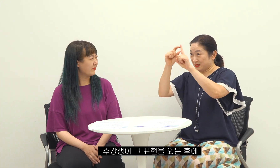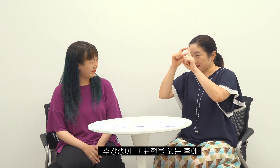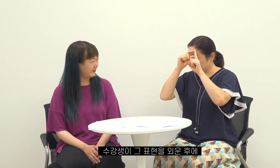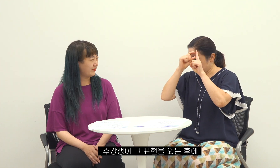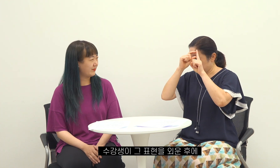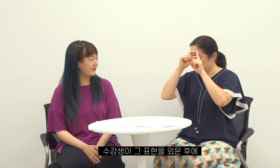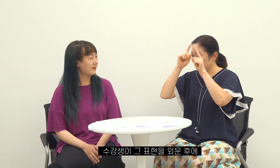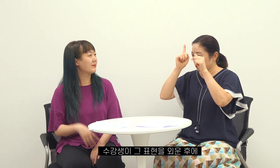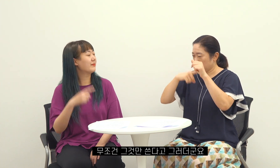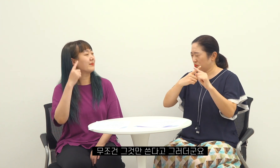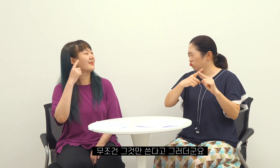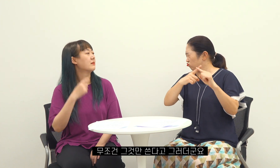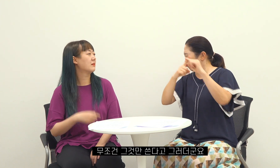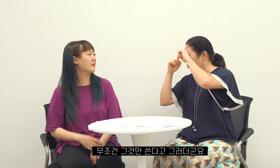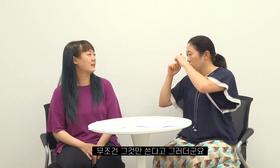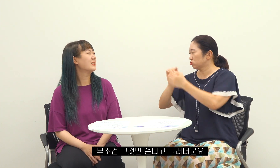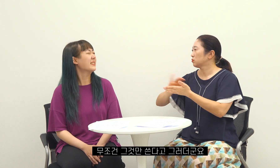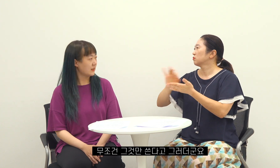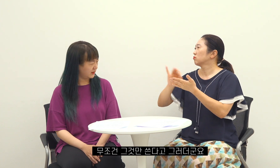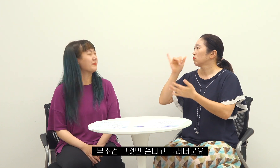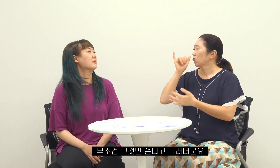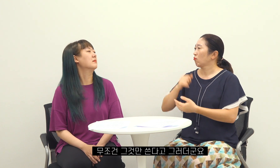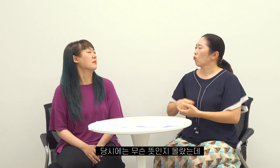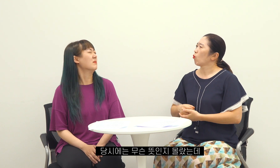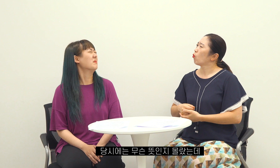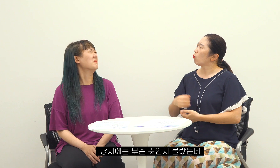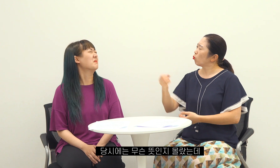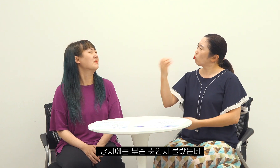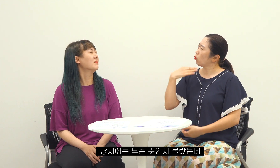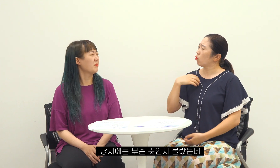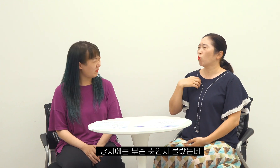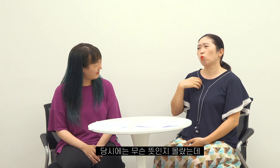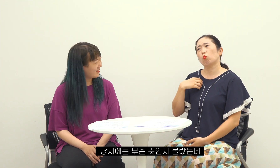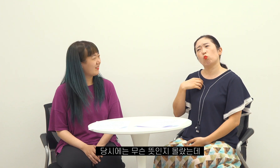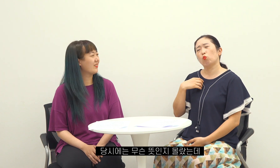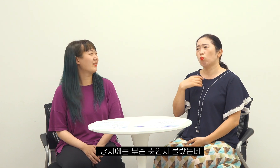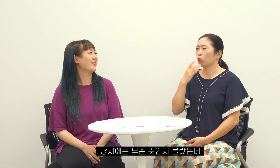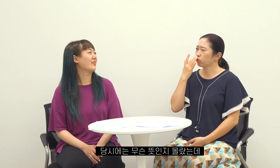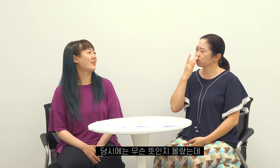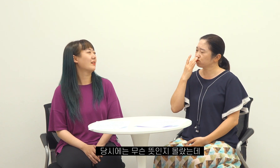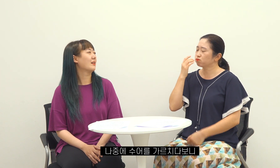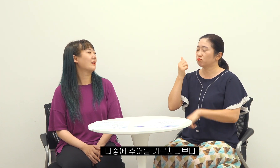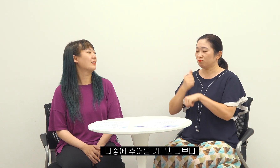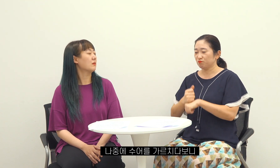the expression and then use it unconditionally. At the time, I didn't know what it meant,